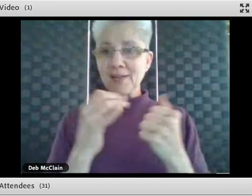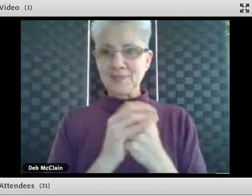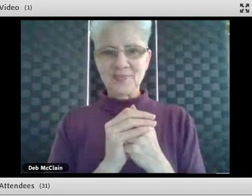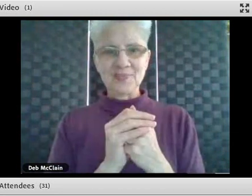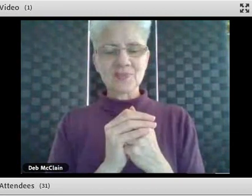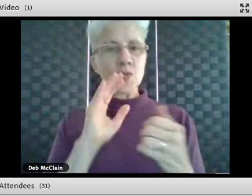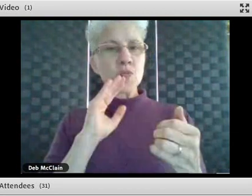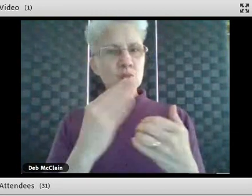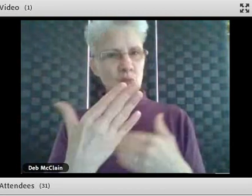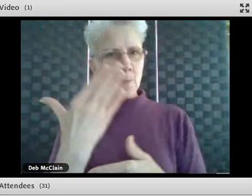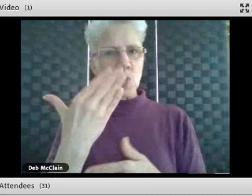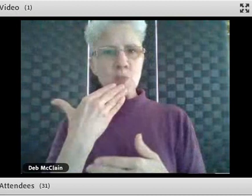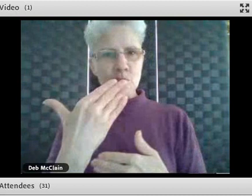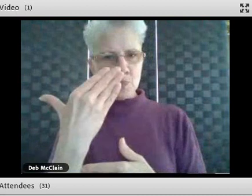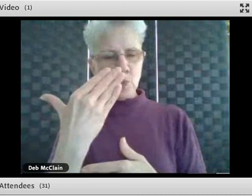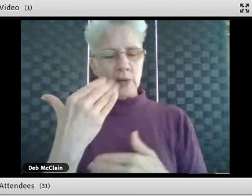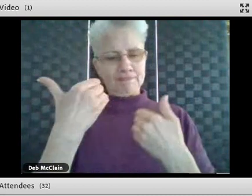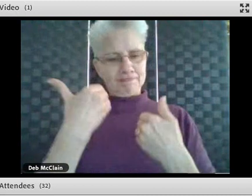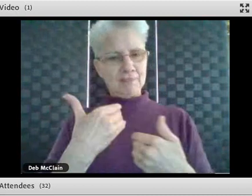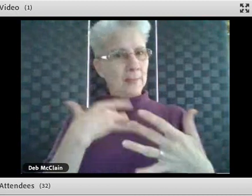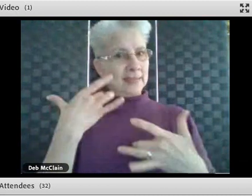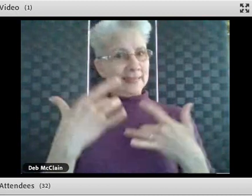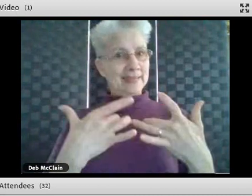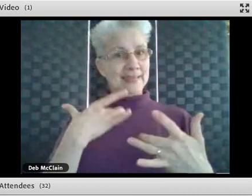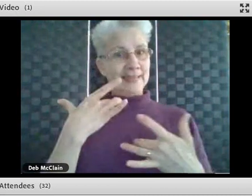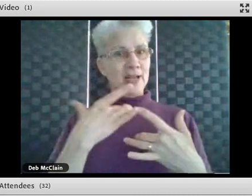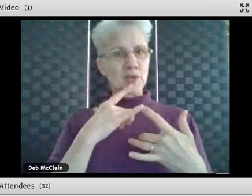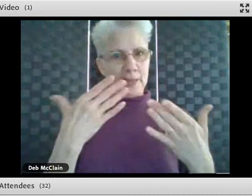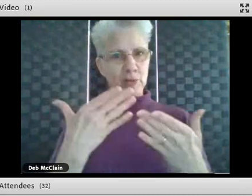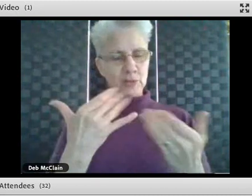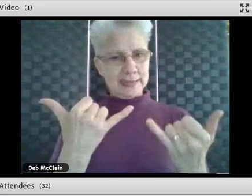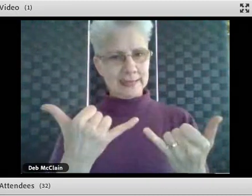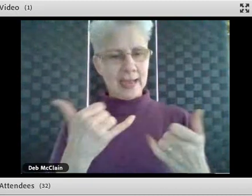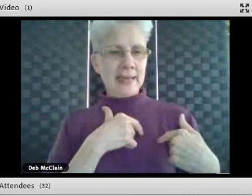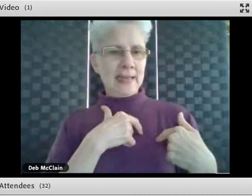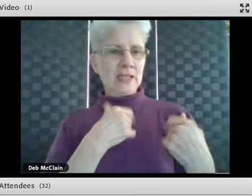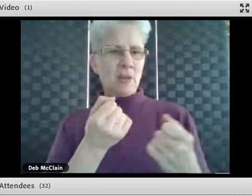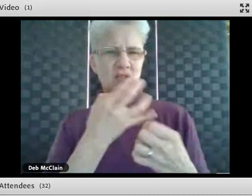Well, good morning, good morning. I am excited to be here today. It's been a few years